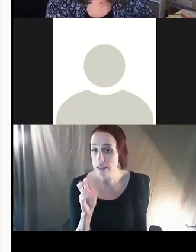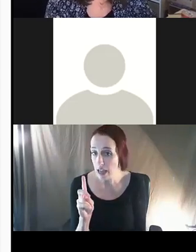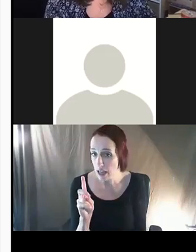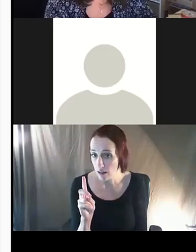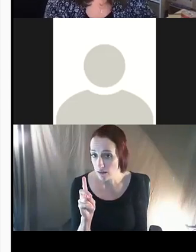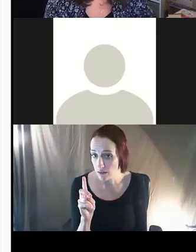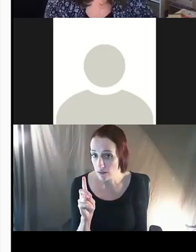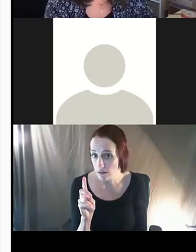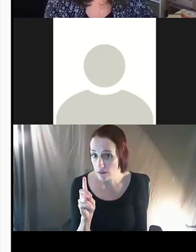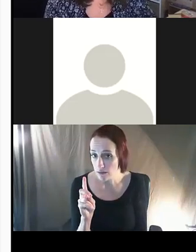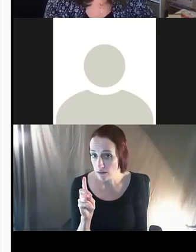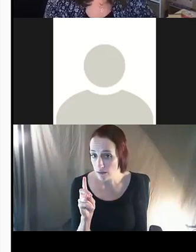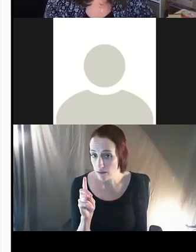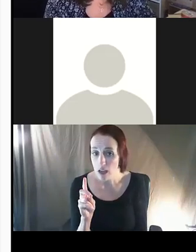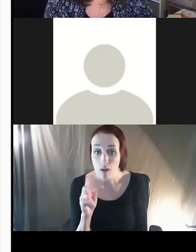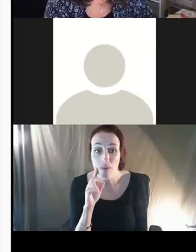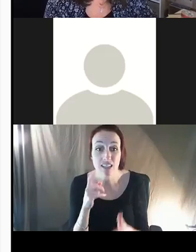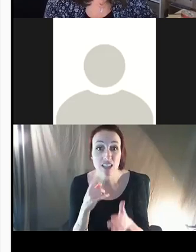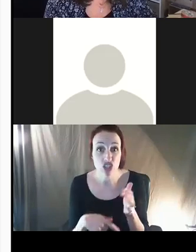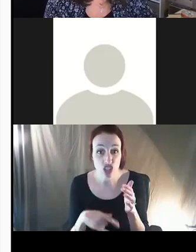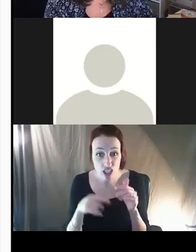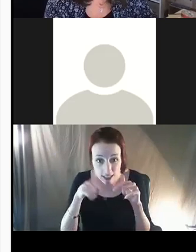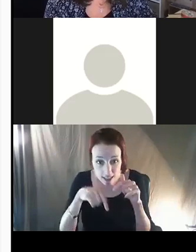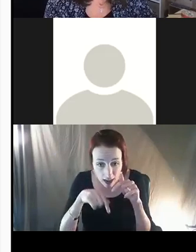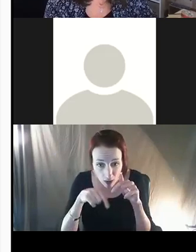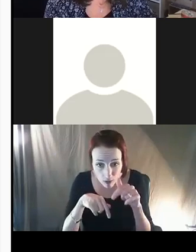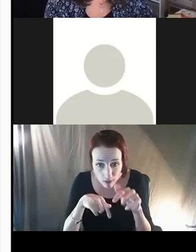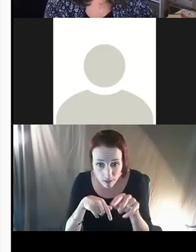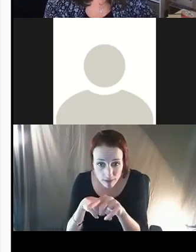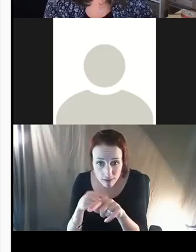Because we even have a cheat down here. Intricate means detail.